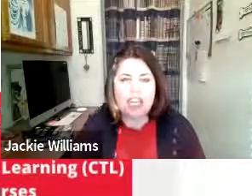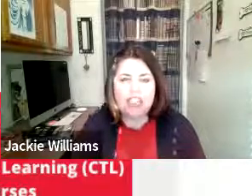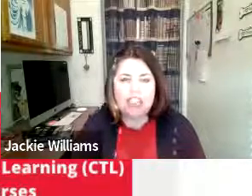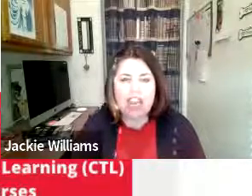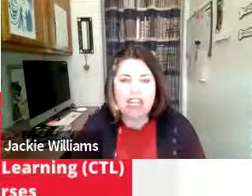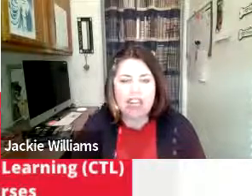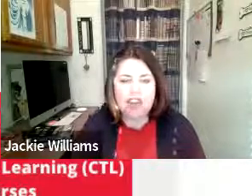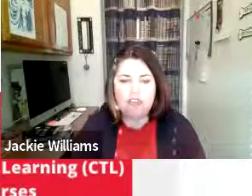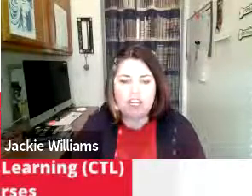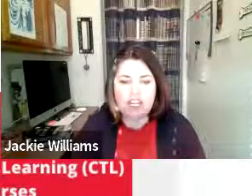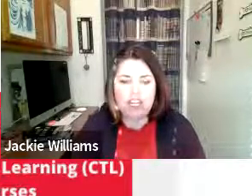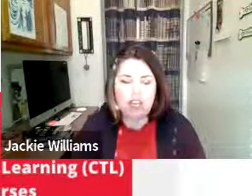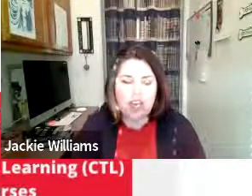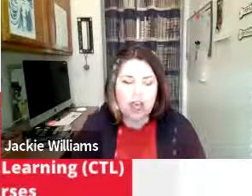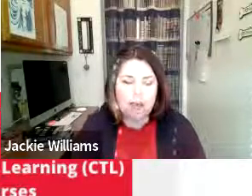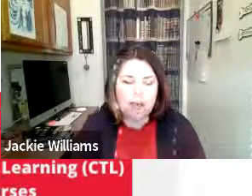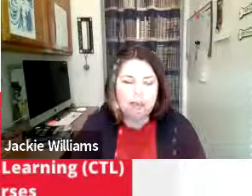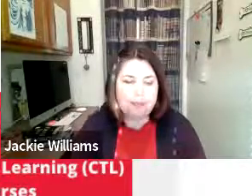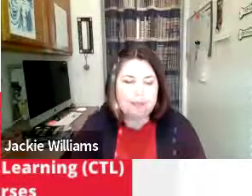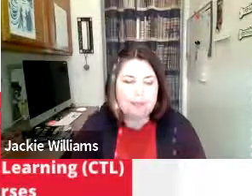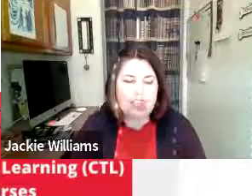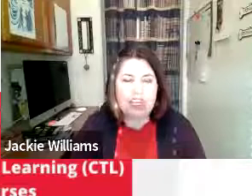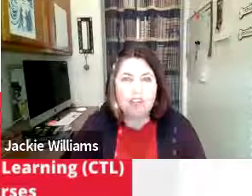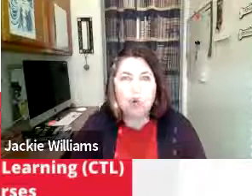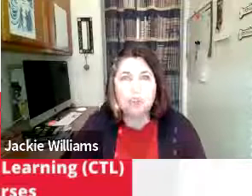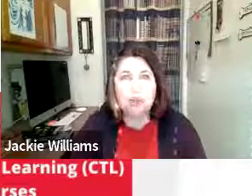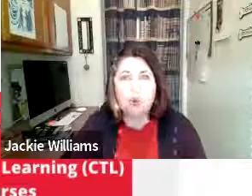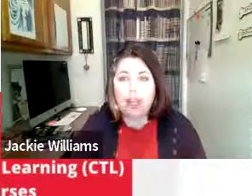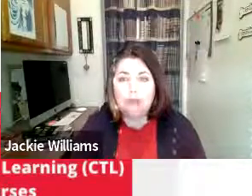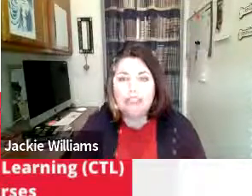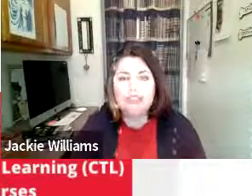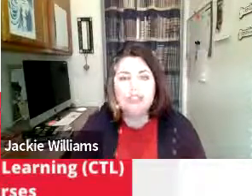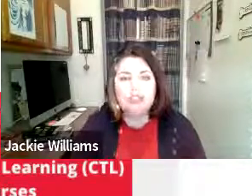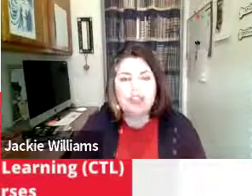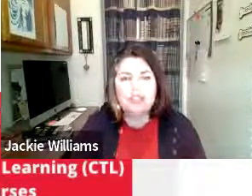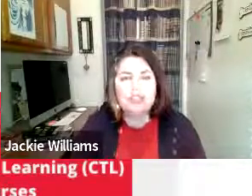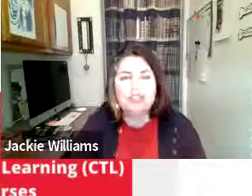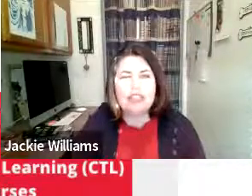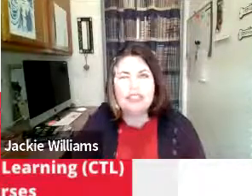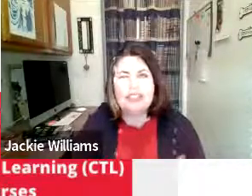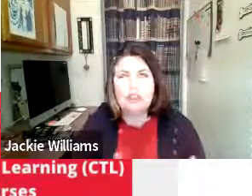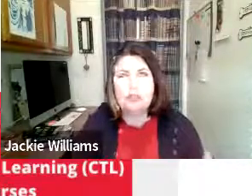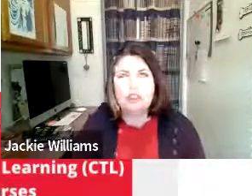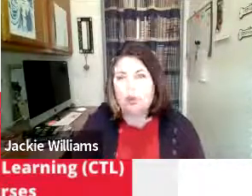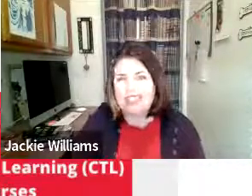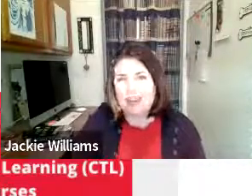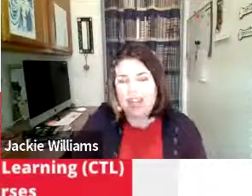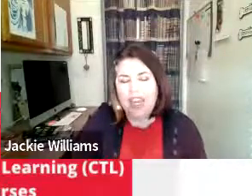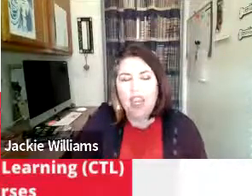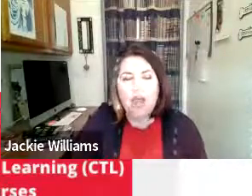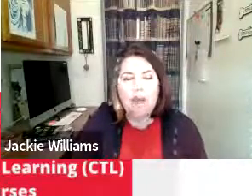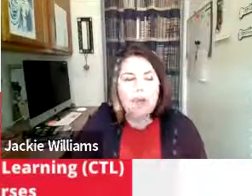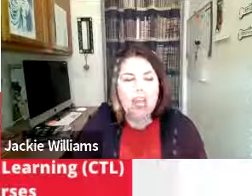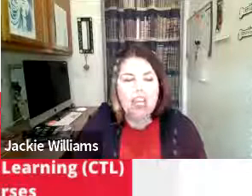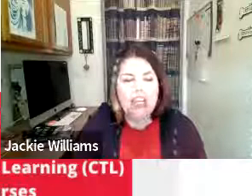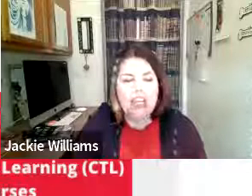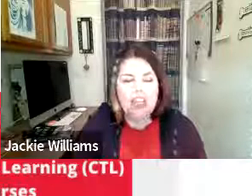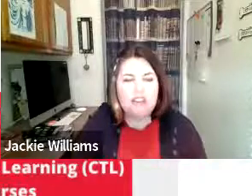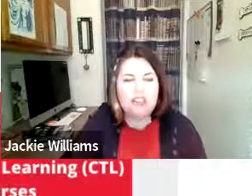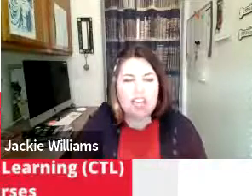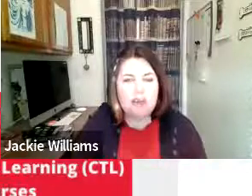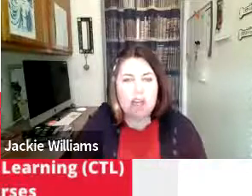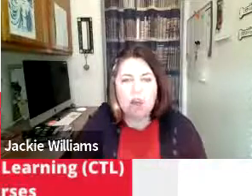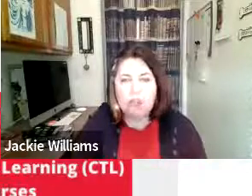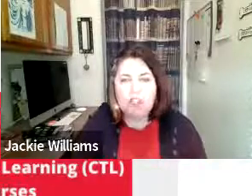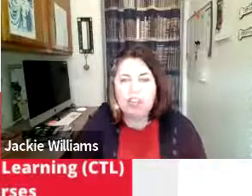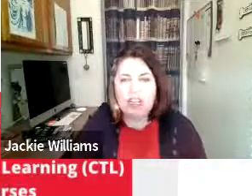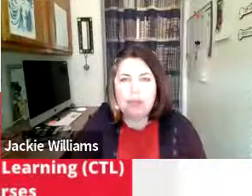change any of the any of the course requirements as far as in terms of the course outline, but it gives them an opportunity to